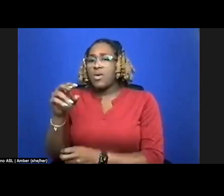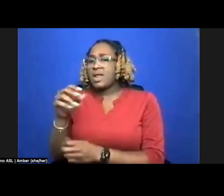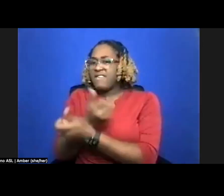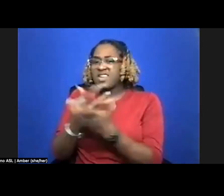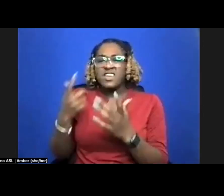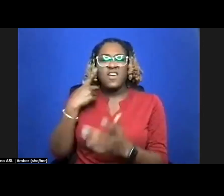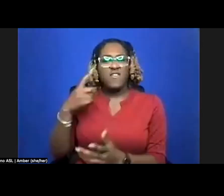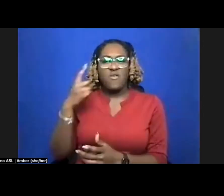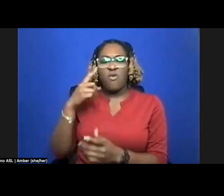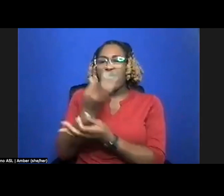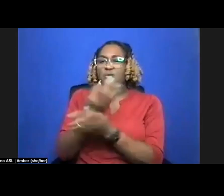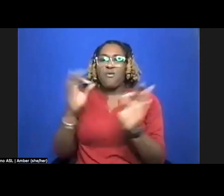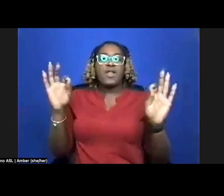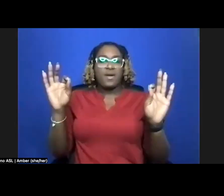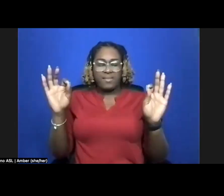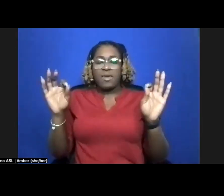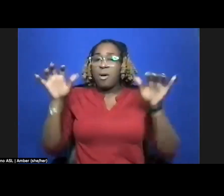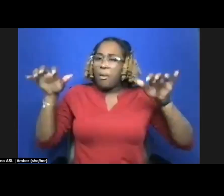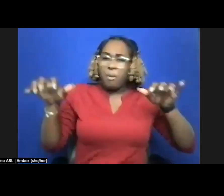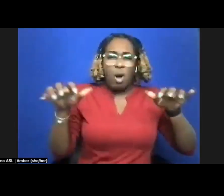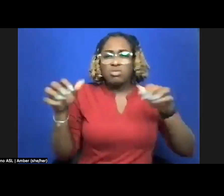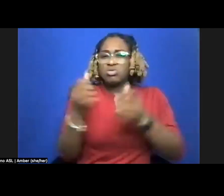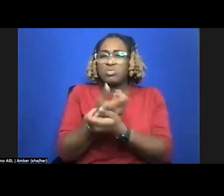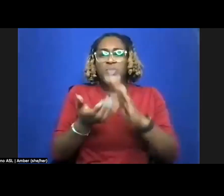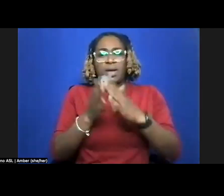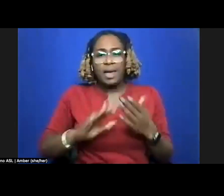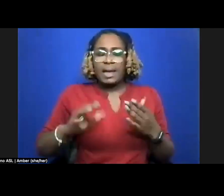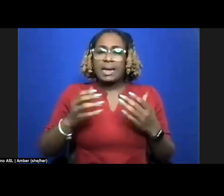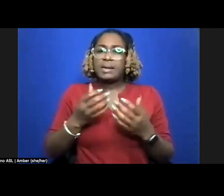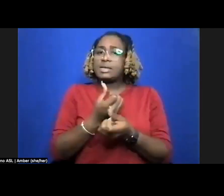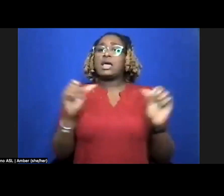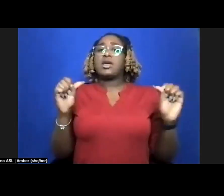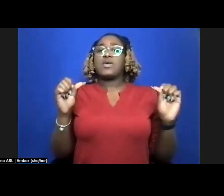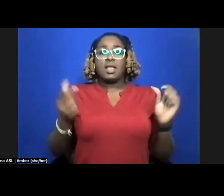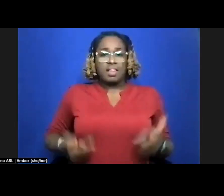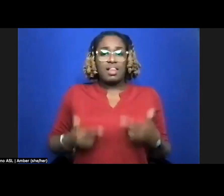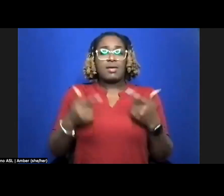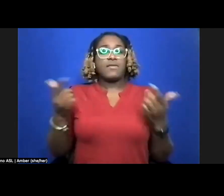monsters made sacred live down here. and in satisfaction,